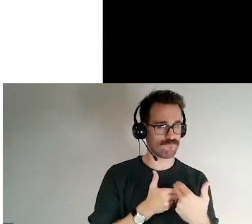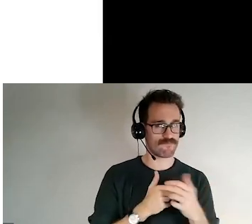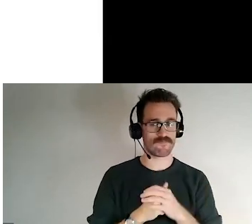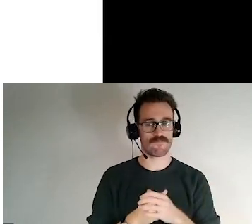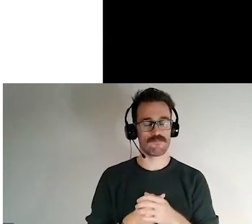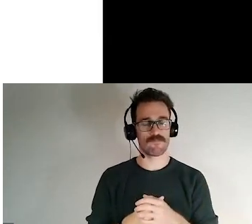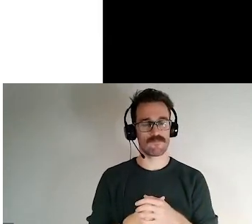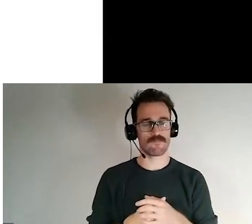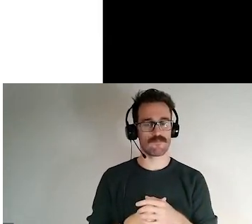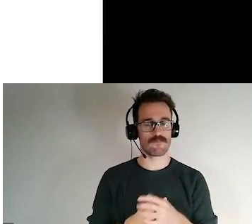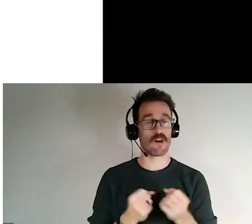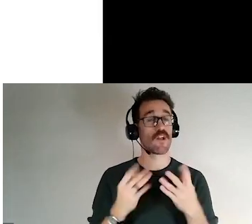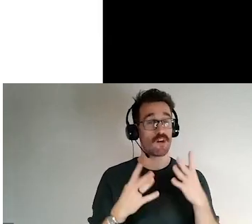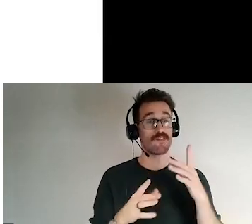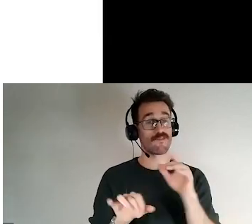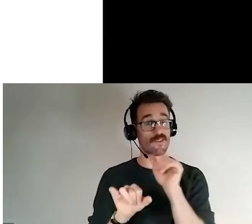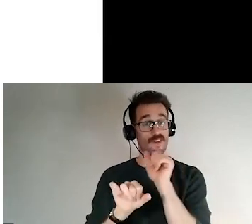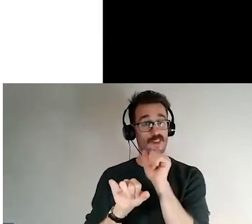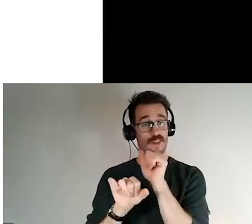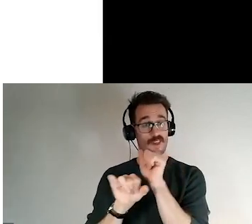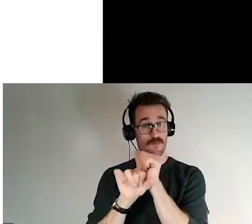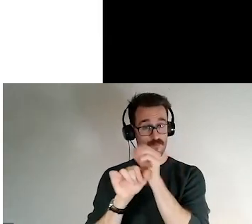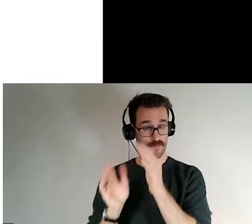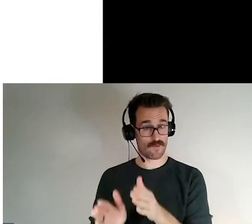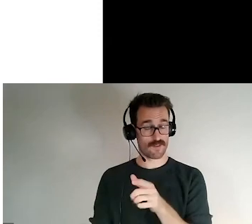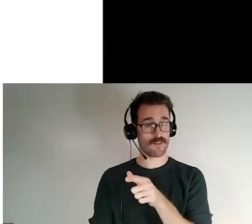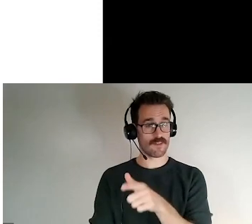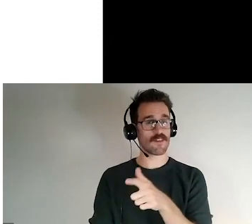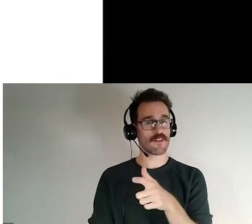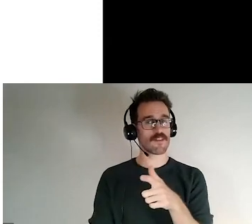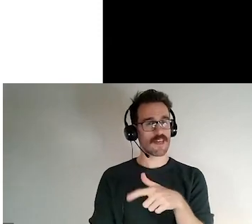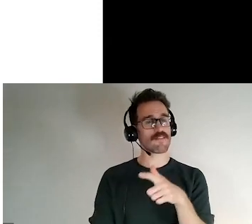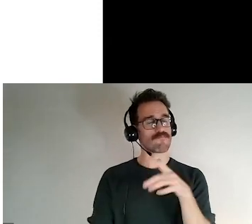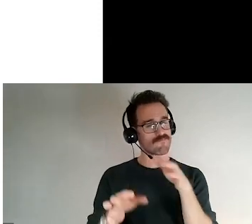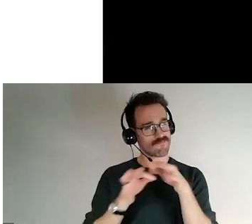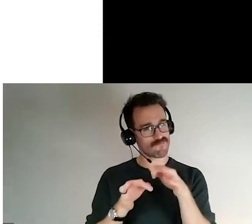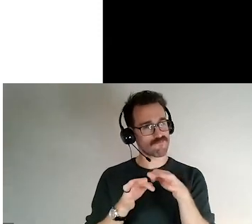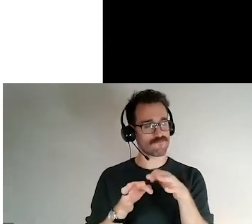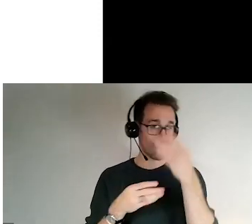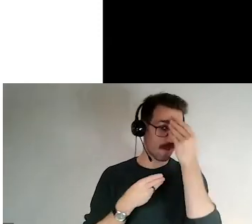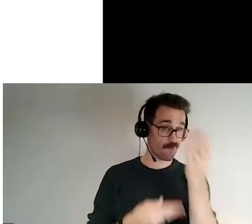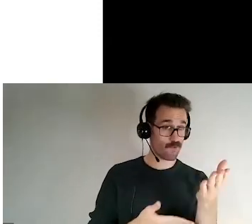that while the resources on disclosure were helpful many of them still didn't feel safe and